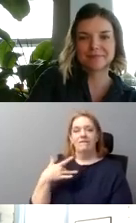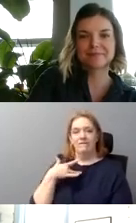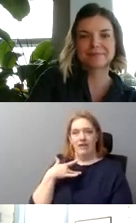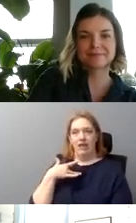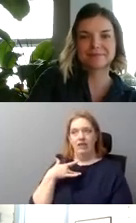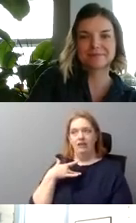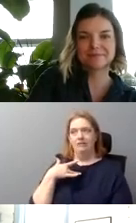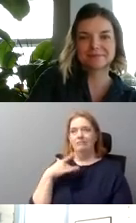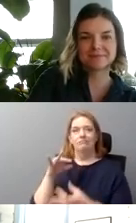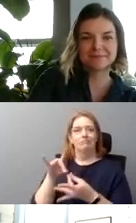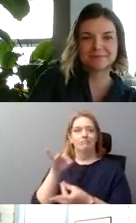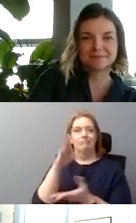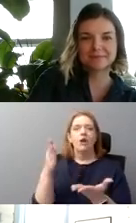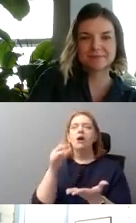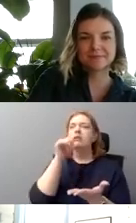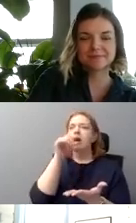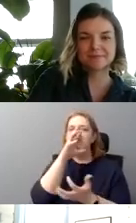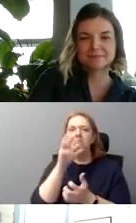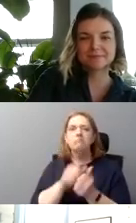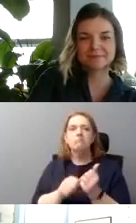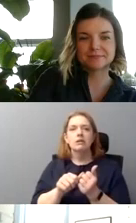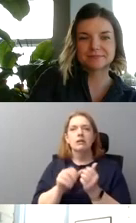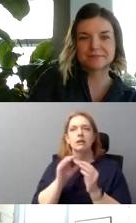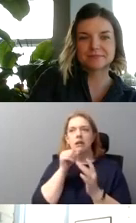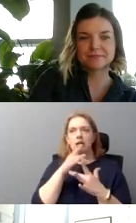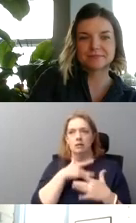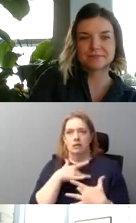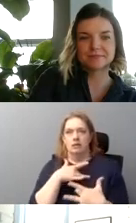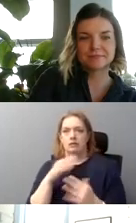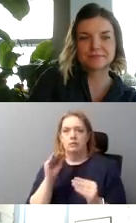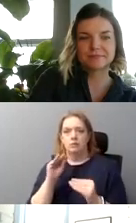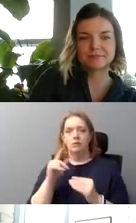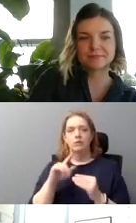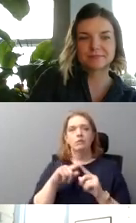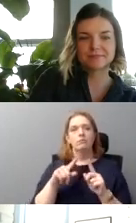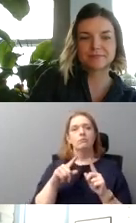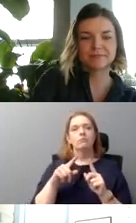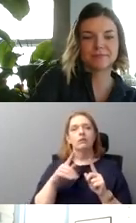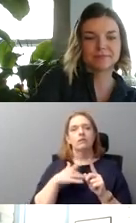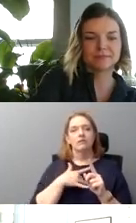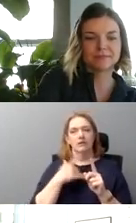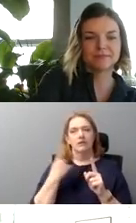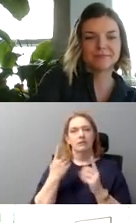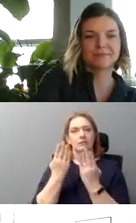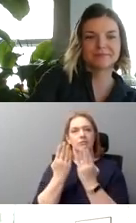Not anything really troubling, but there will be doors that will open and creak sometimes,